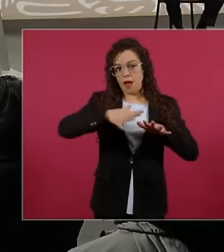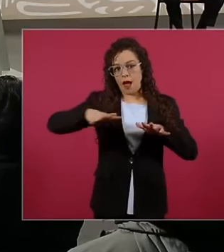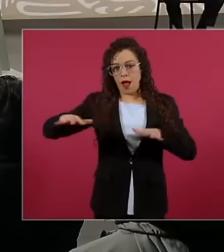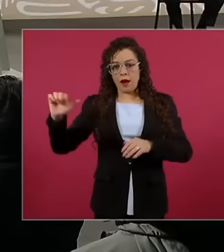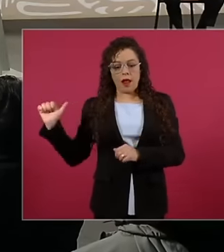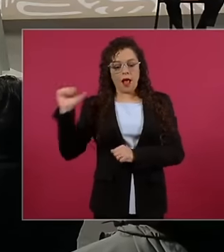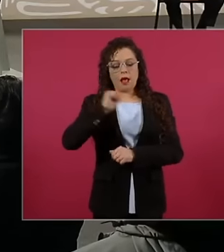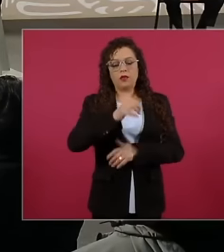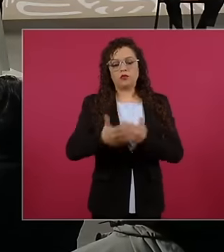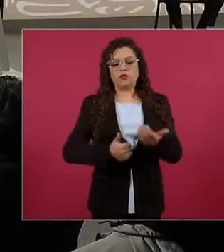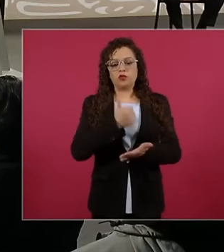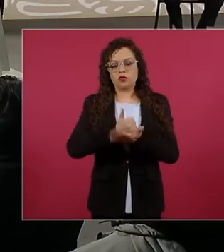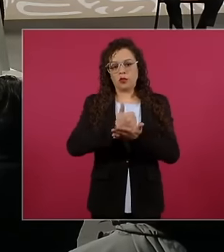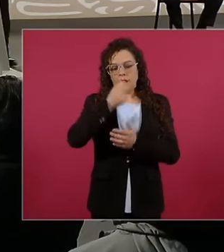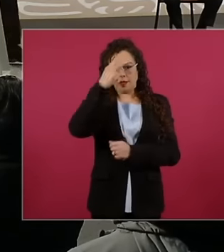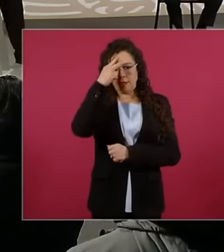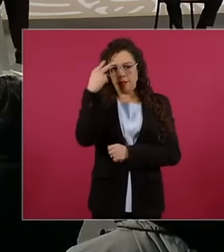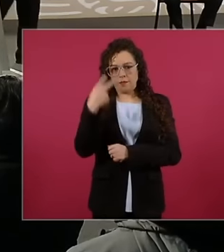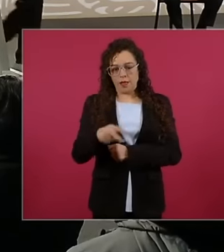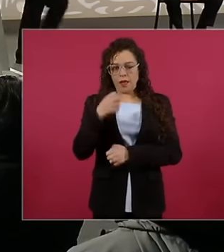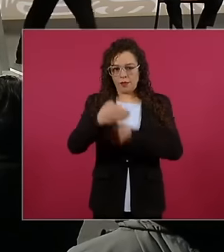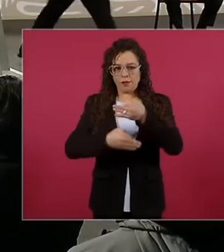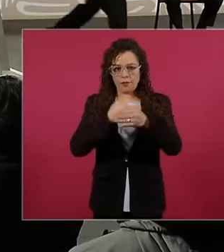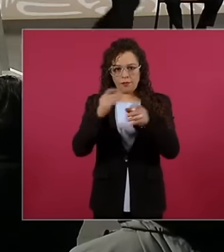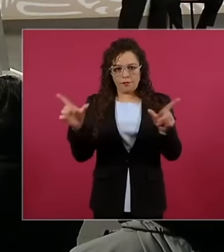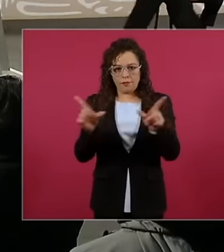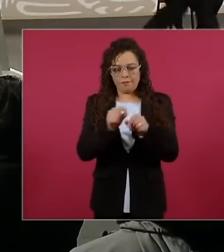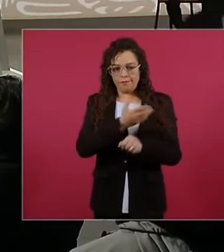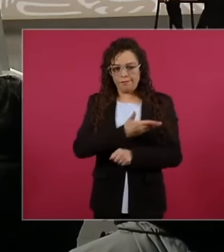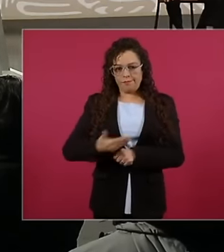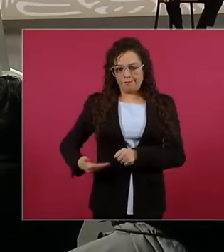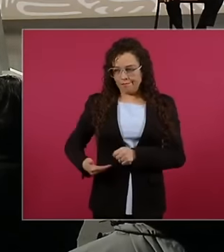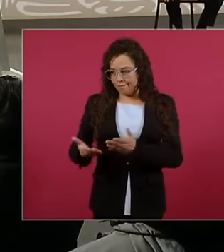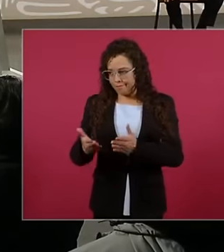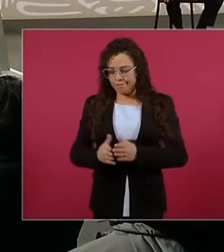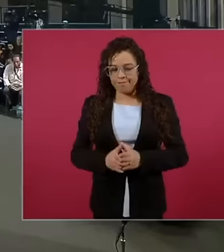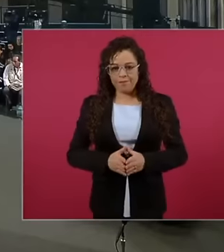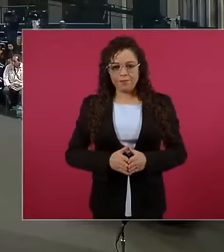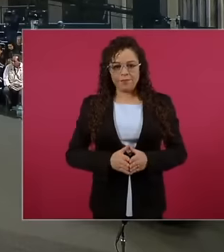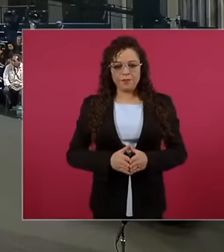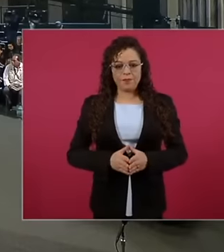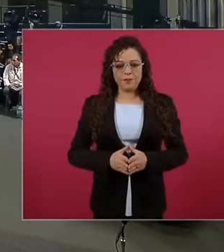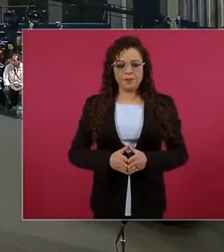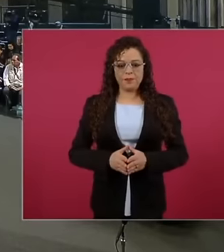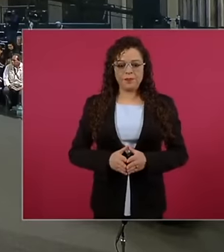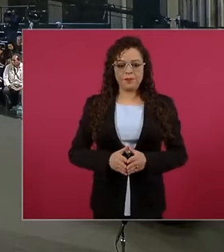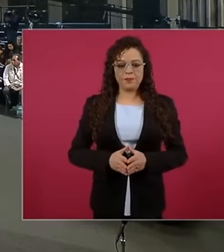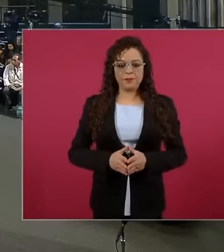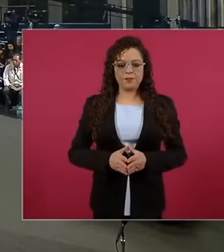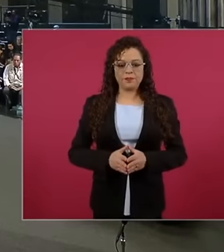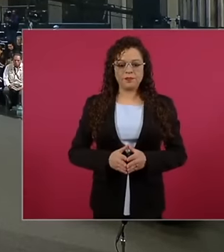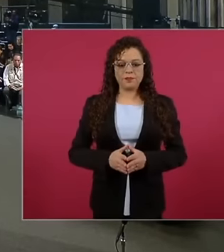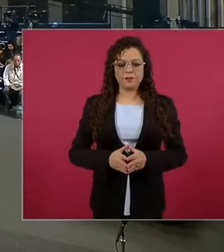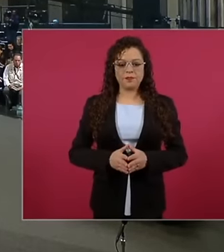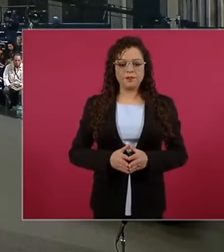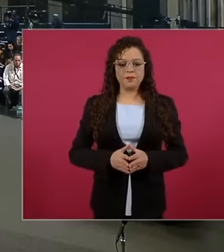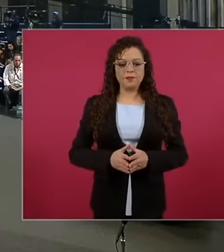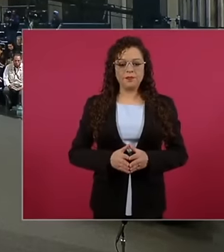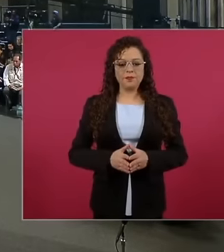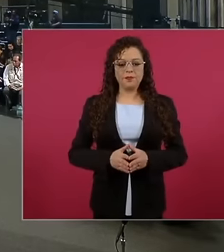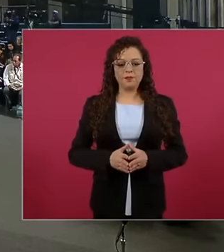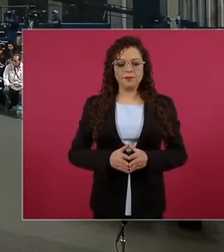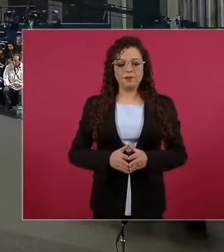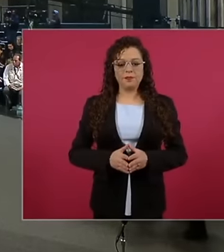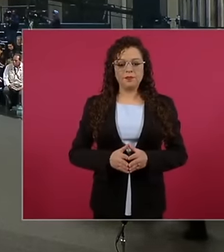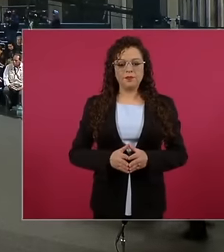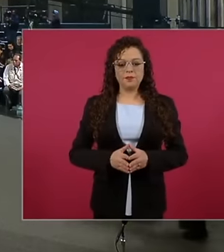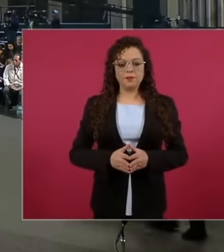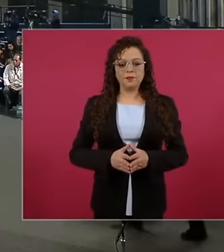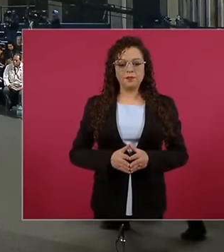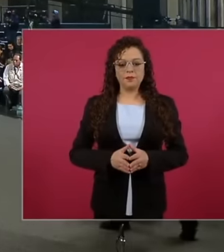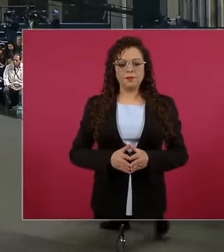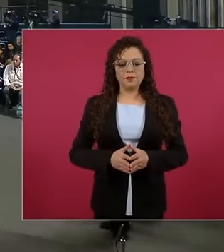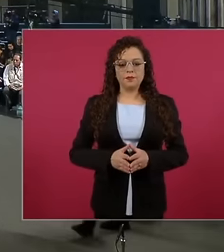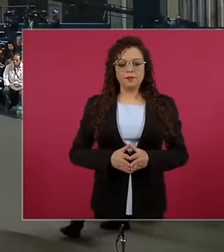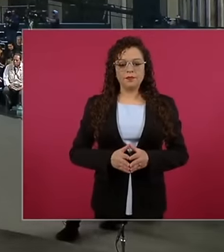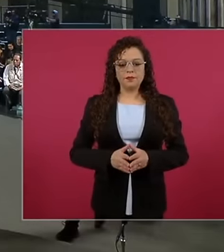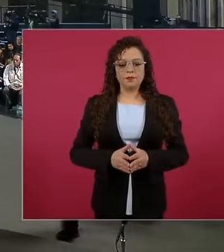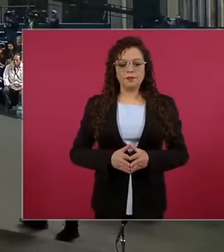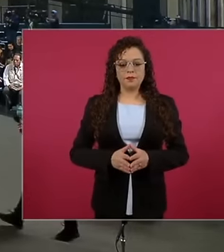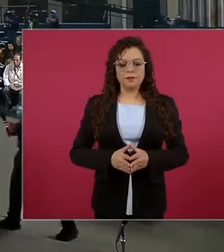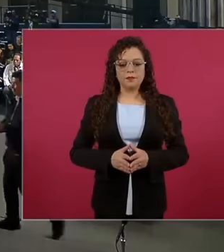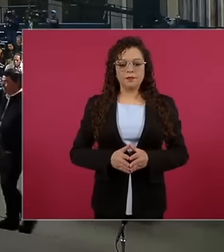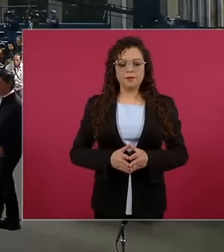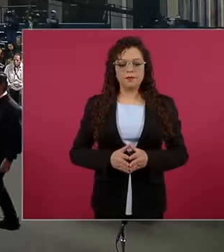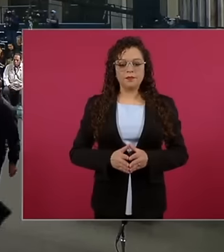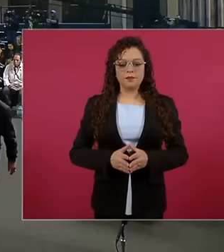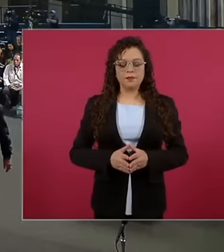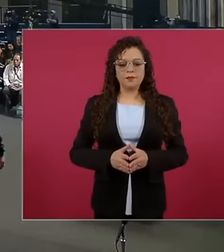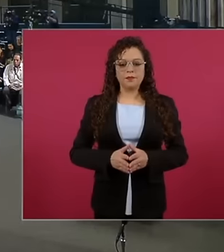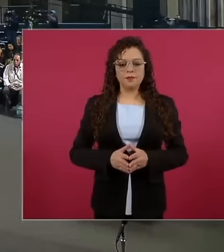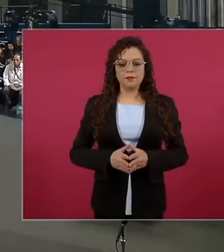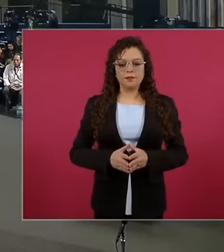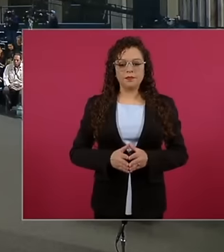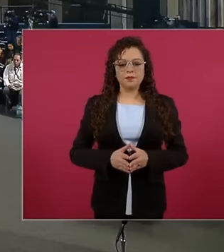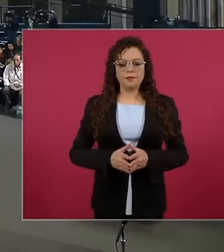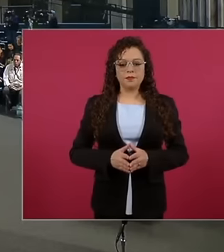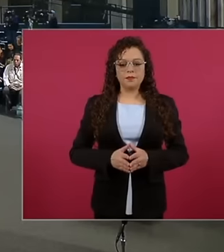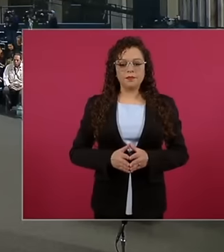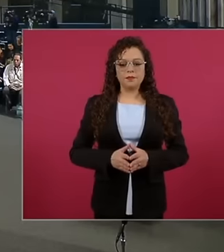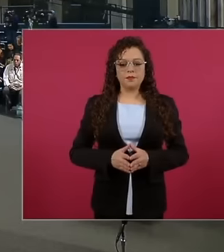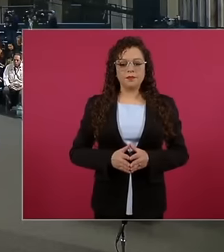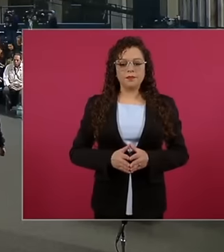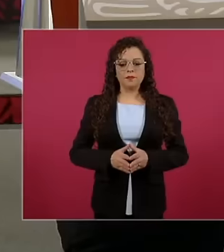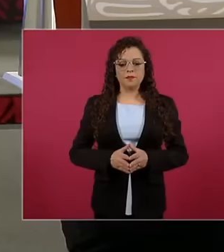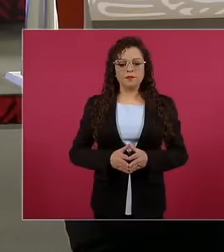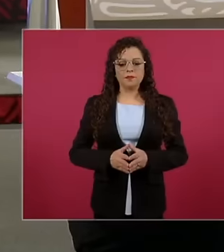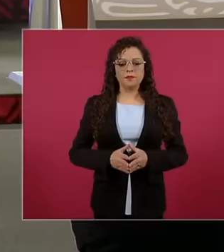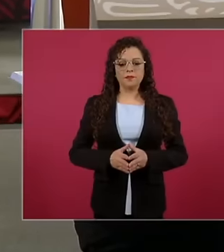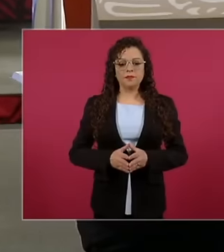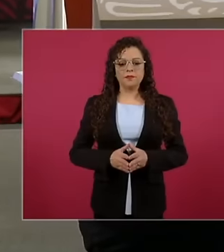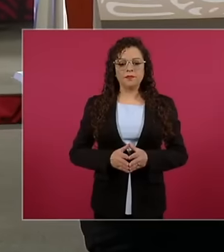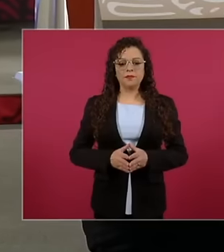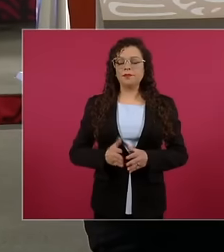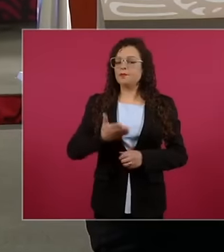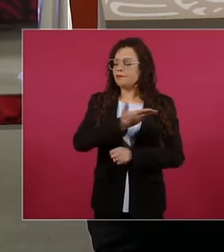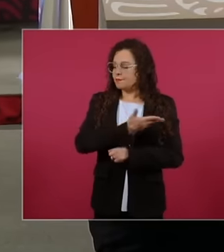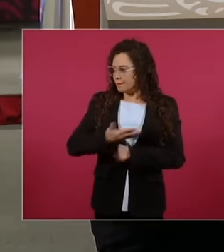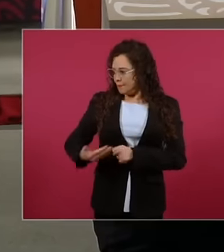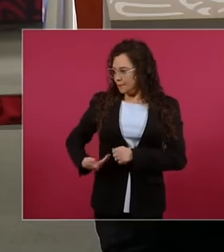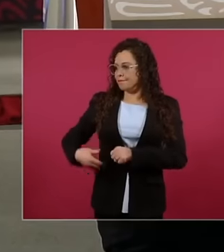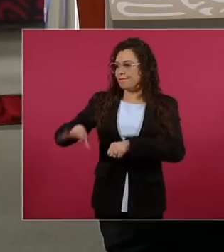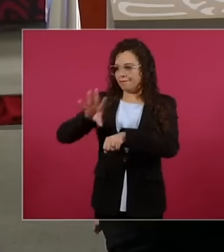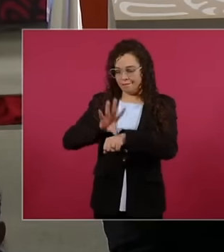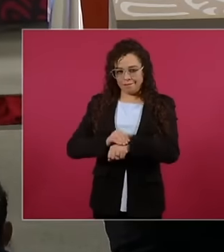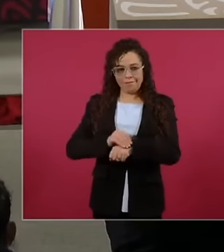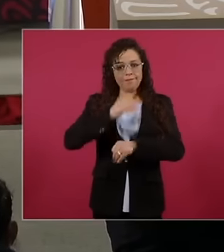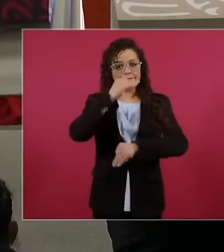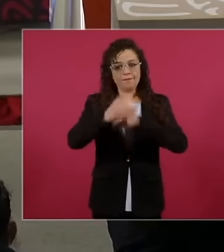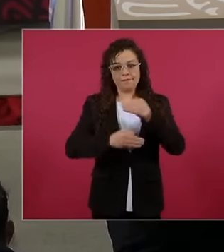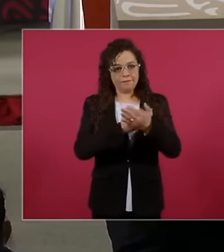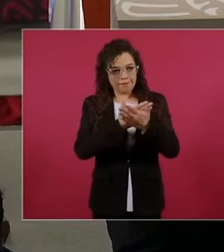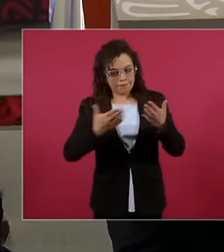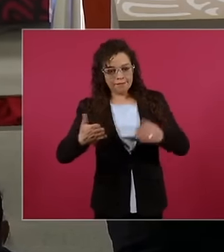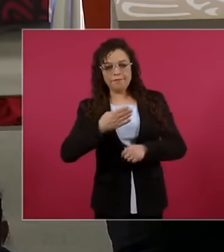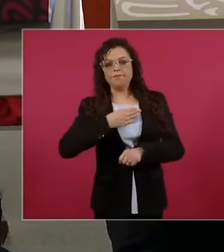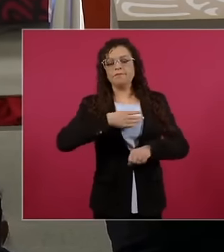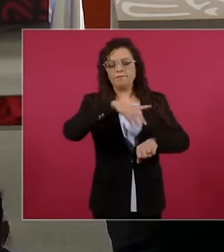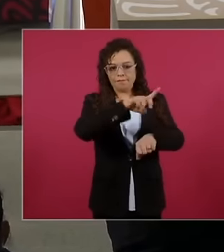President, with your permission Mr. President, good morning to all,